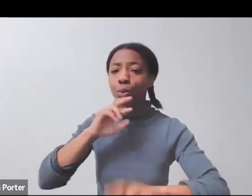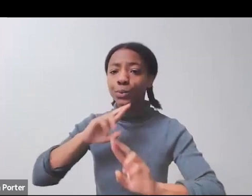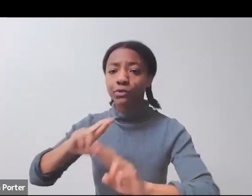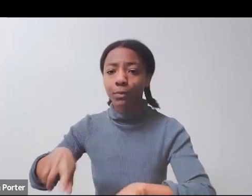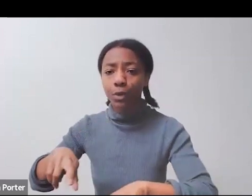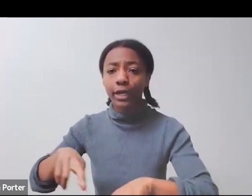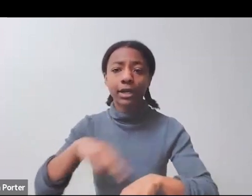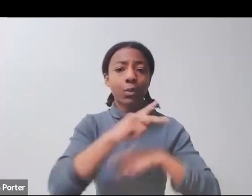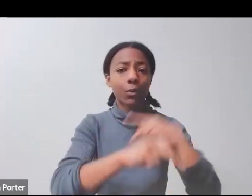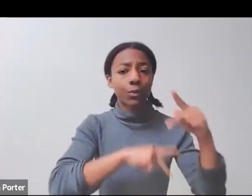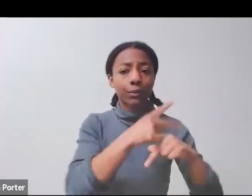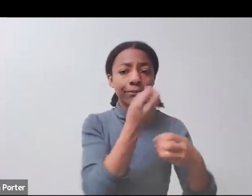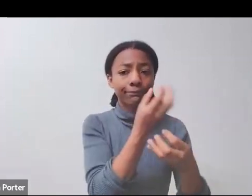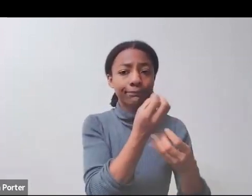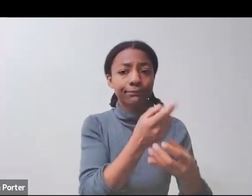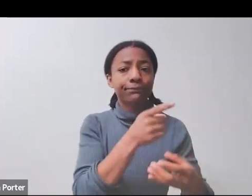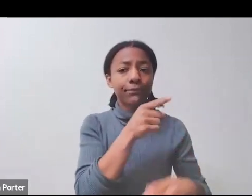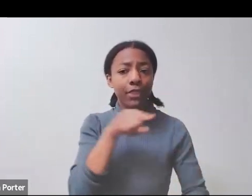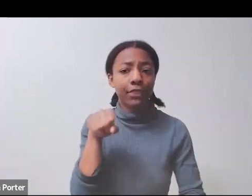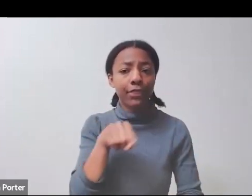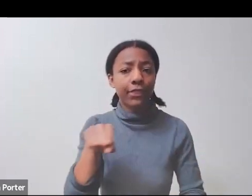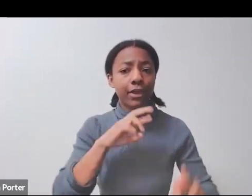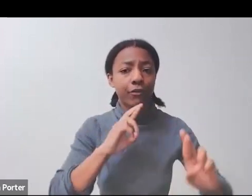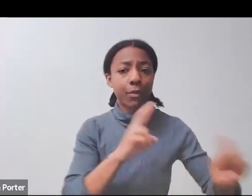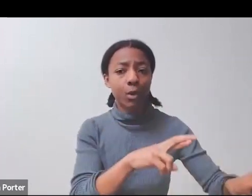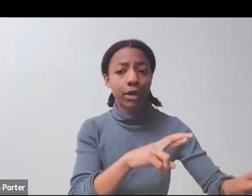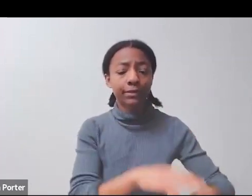Is there a certain resource that you recommend above another?